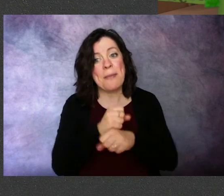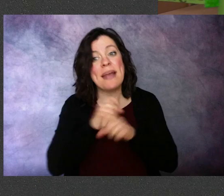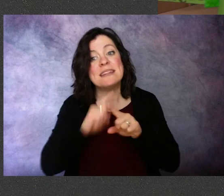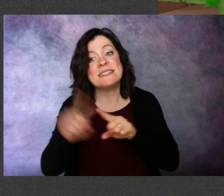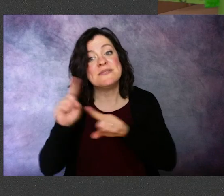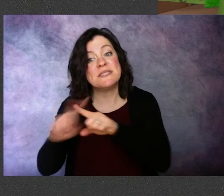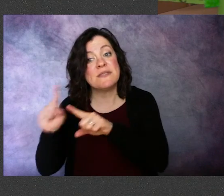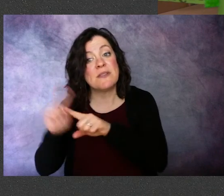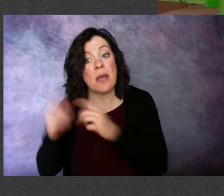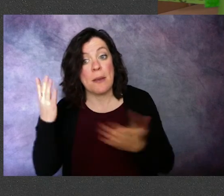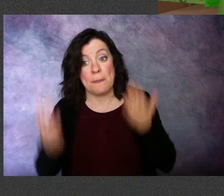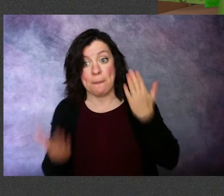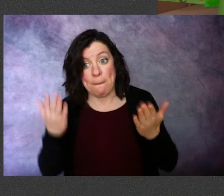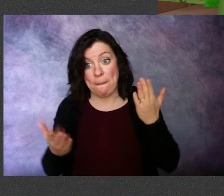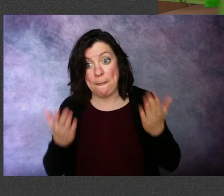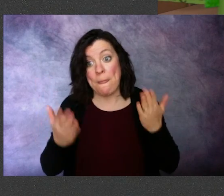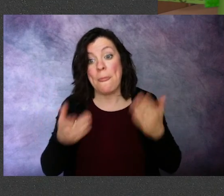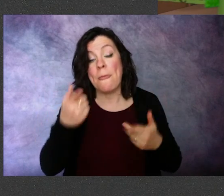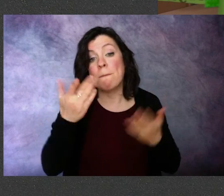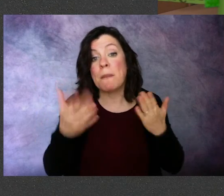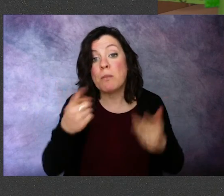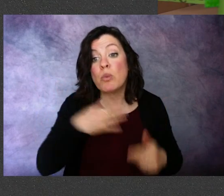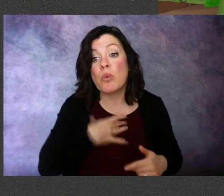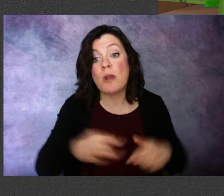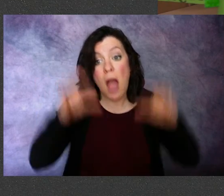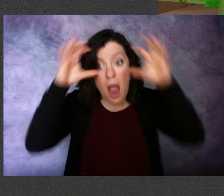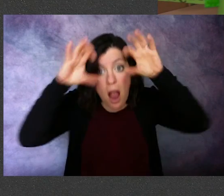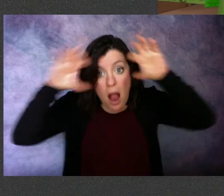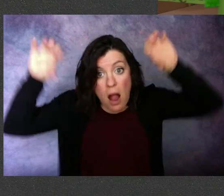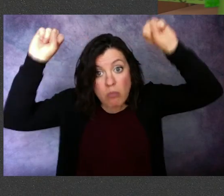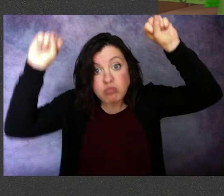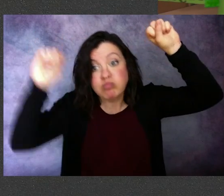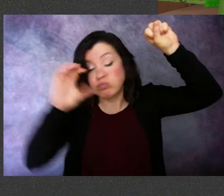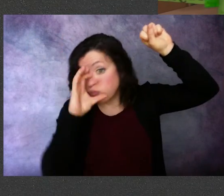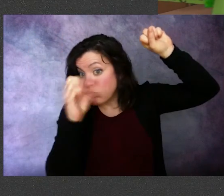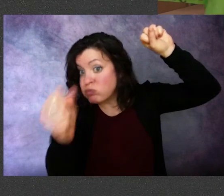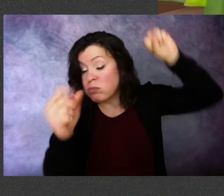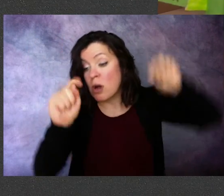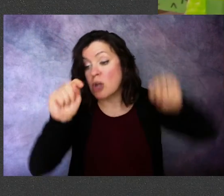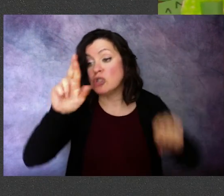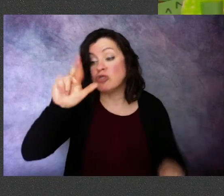a triceratops, and you put three horns on his head or her head.